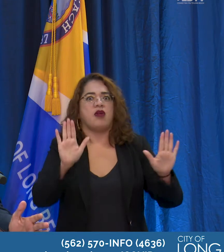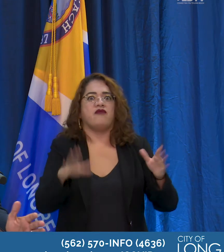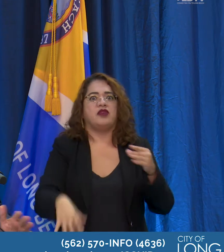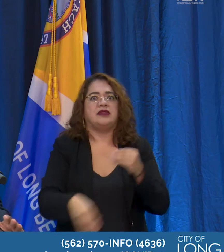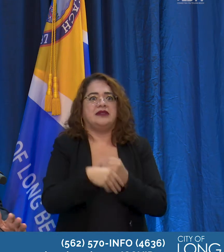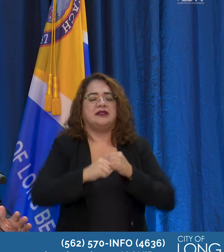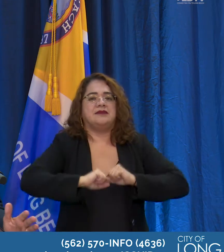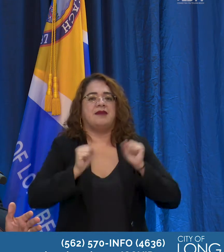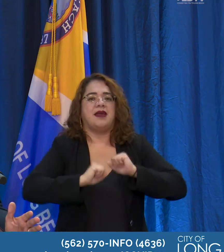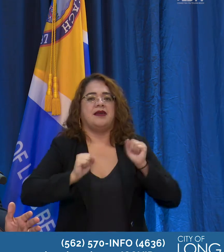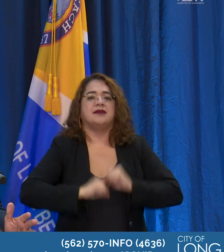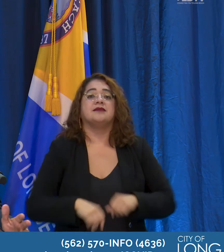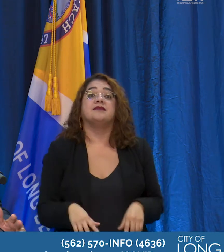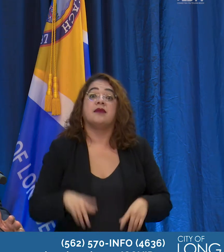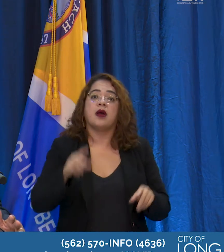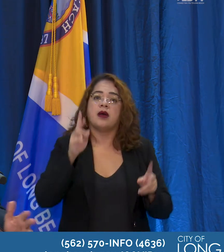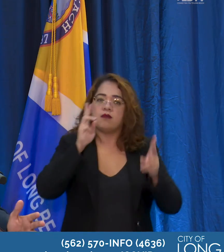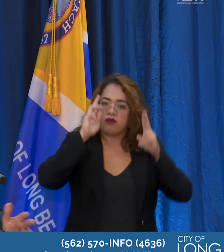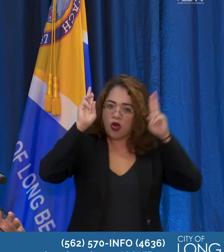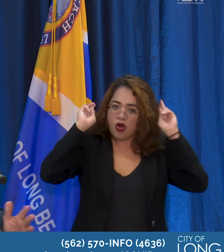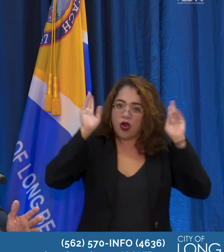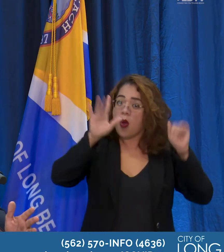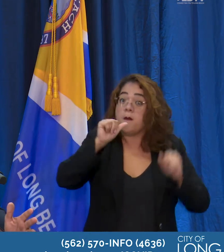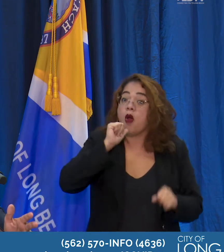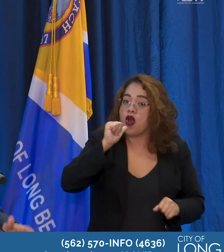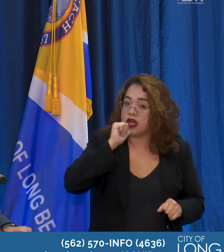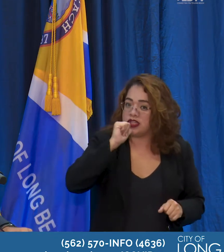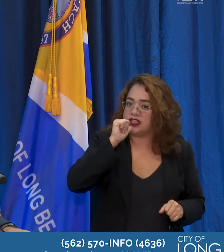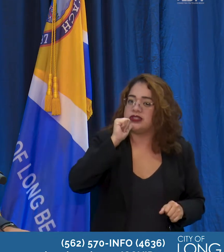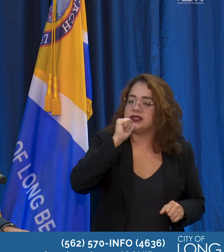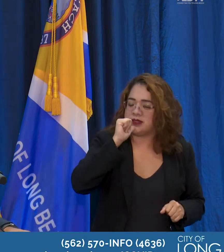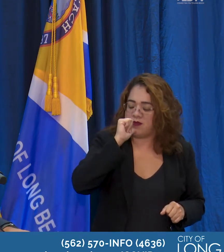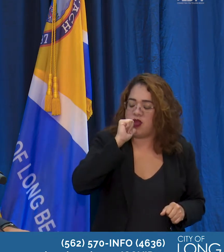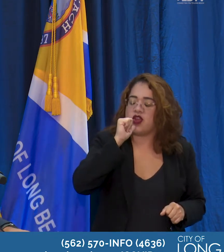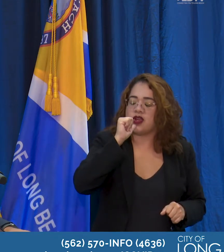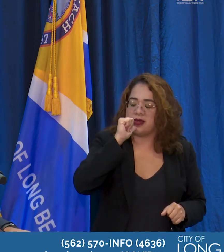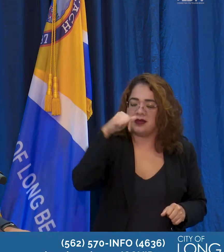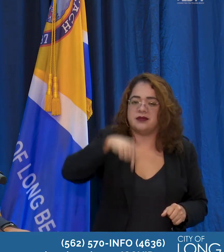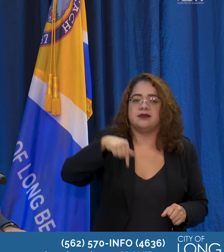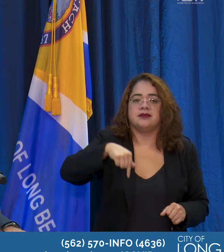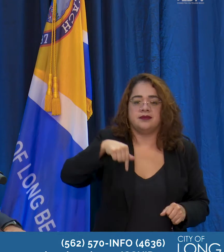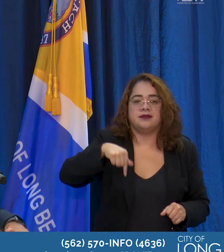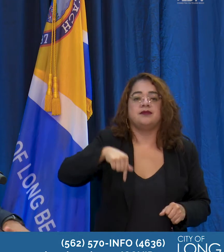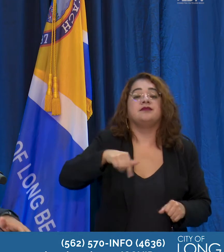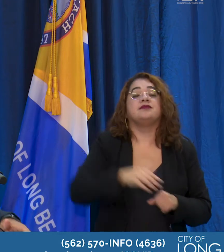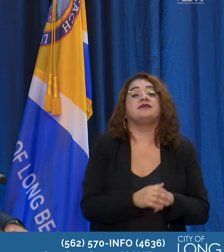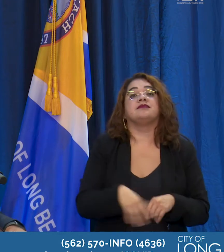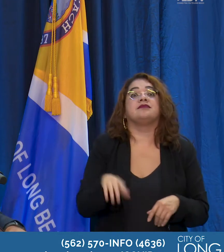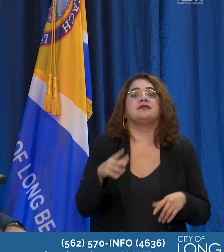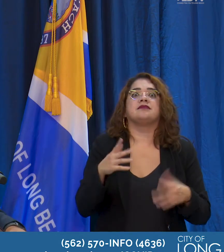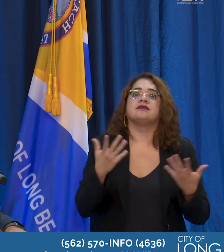that we're very clear that bars in any community but, especially in Long Beach, aren't just places to gather but have